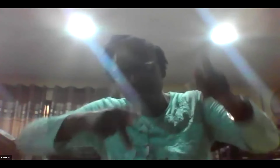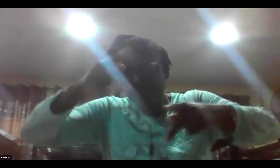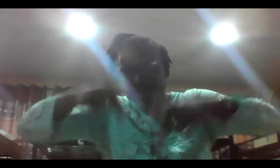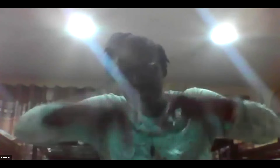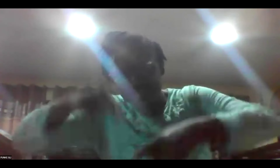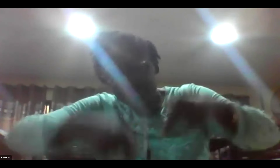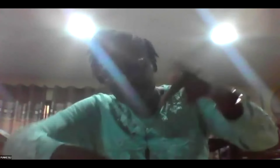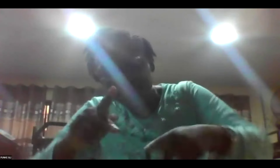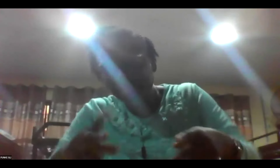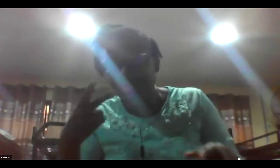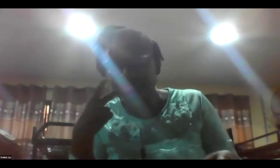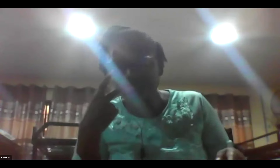And also you will see